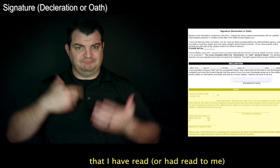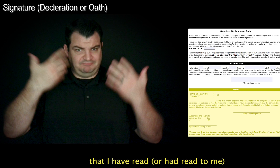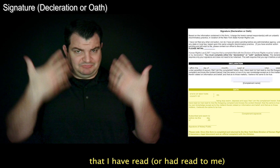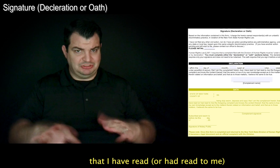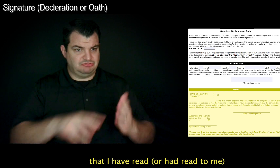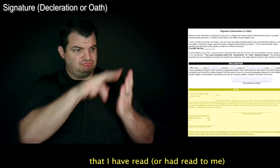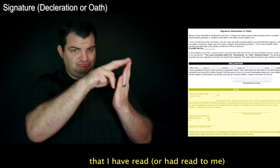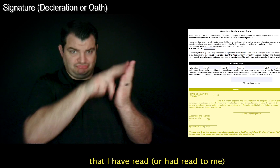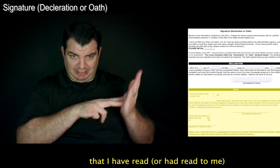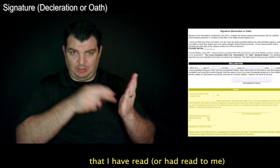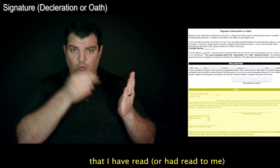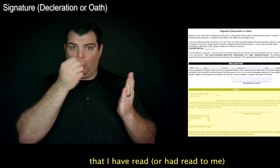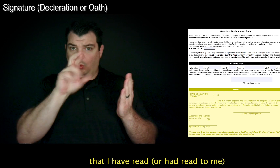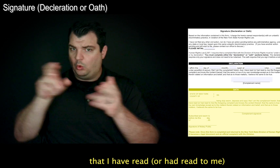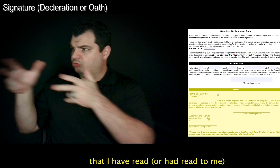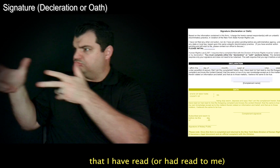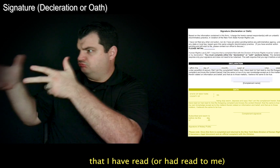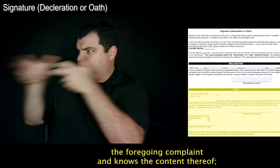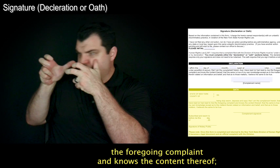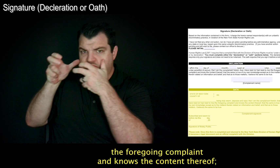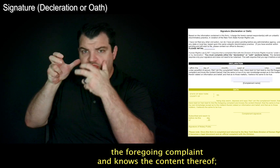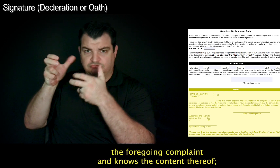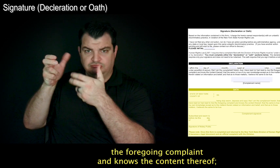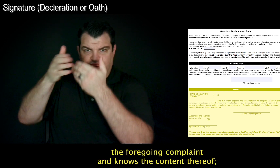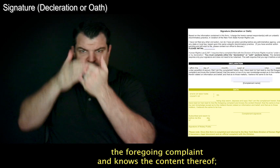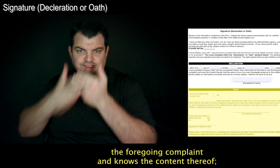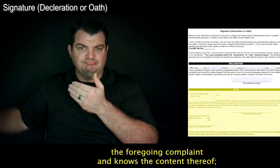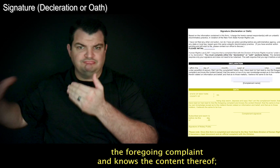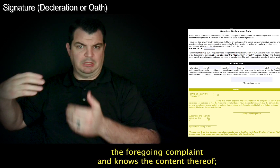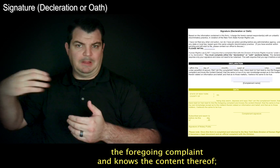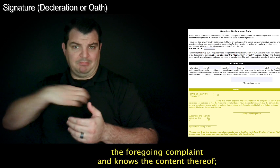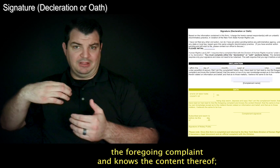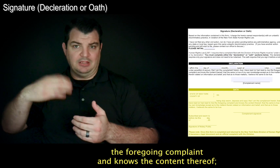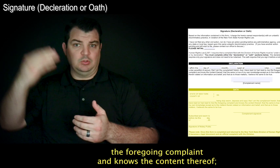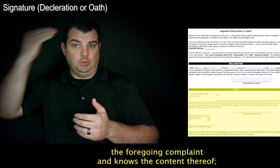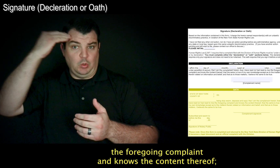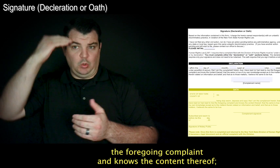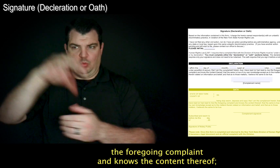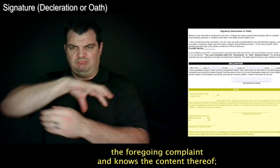that I have read (or had read to me) the foregoing complaint and knows the content thereof;